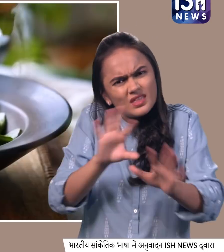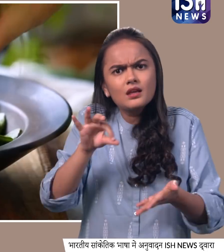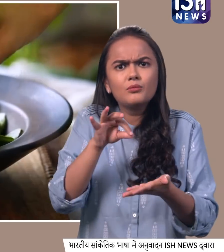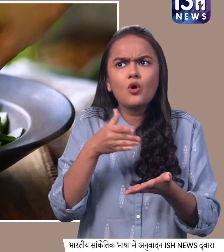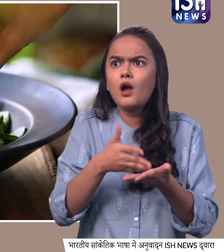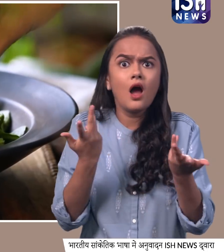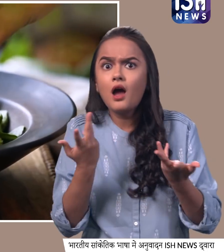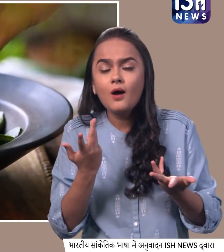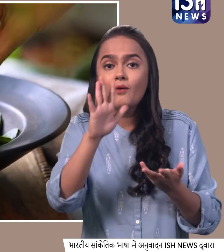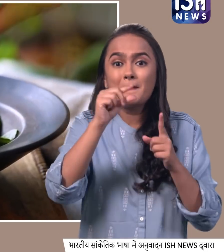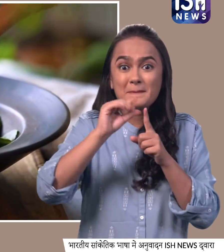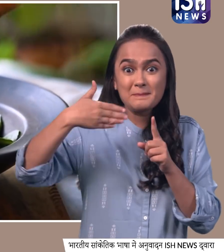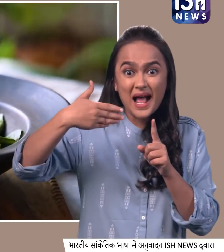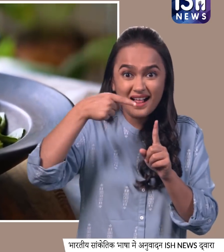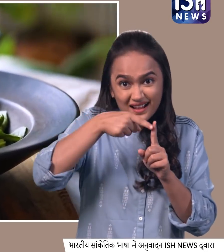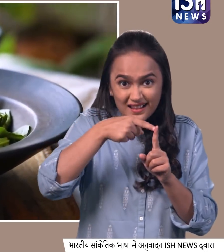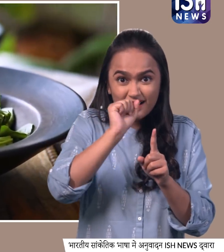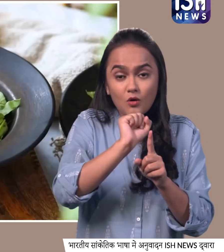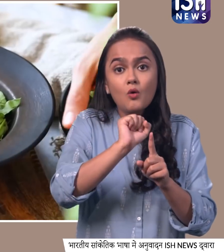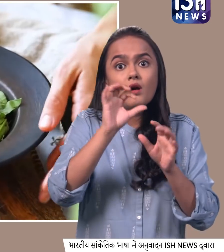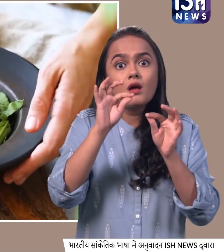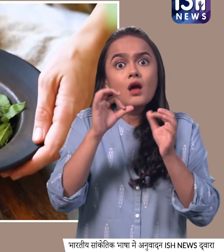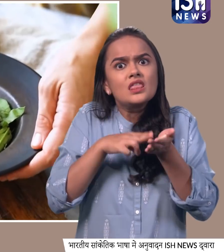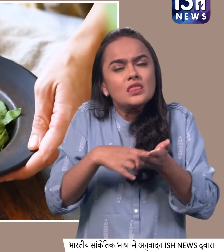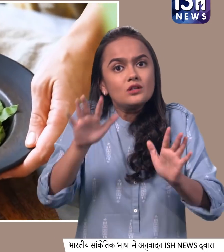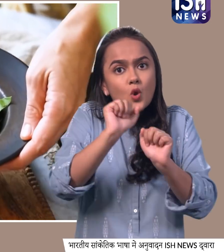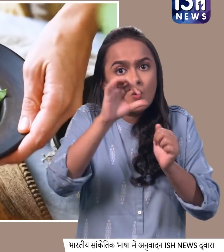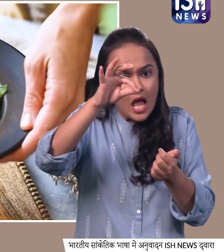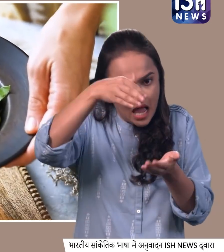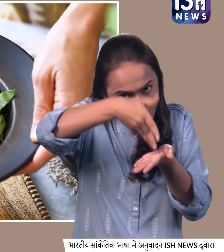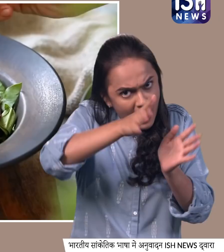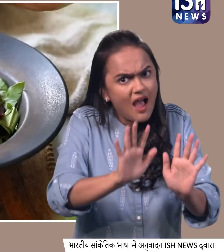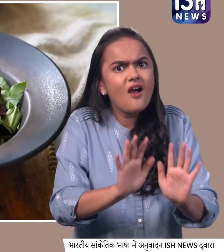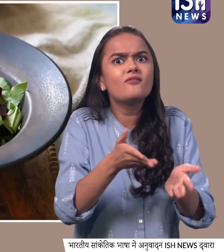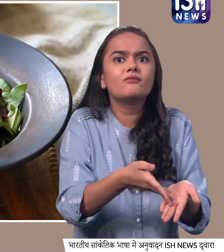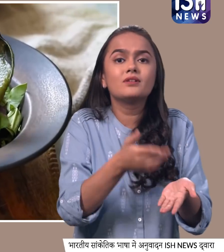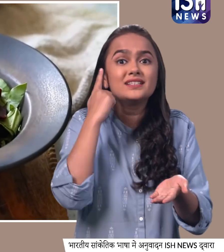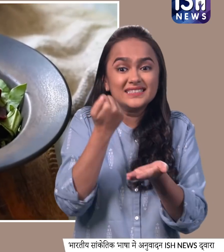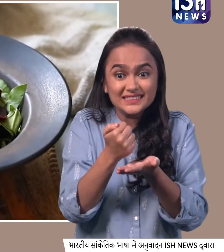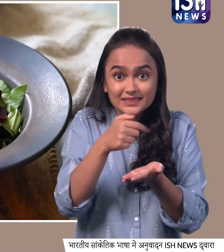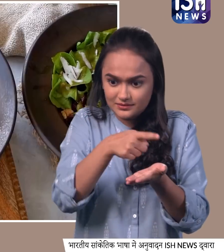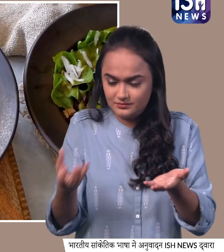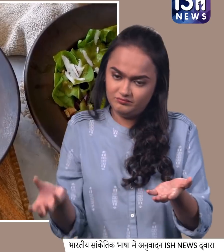How? Green leafy veggies like spinach have their own natural salt Add this chutney to all your veggies